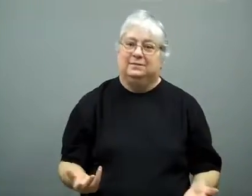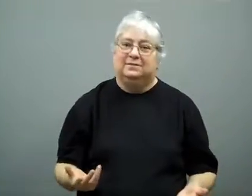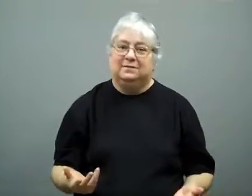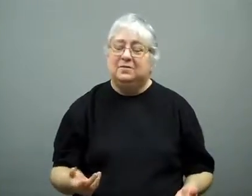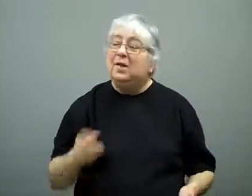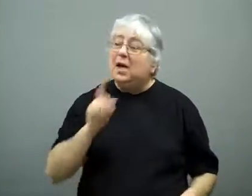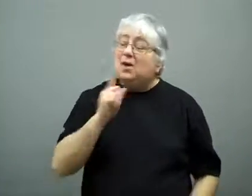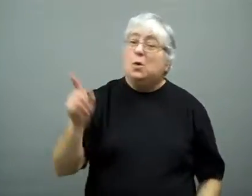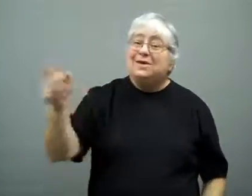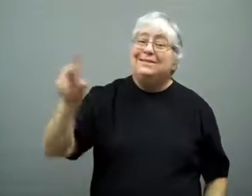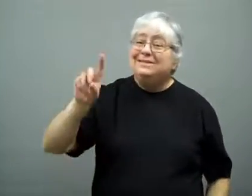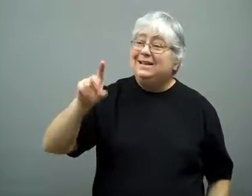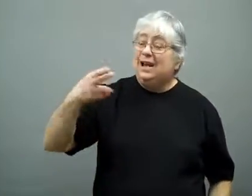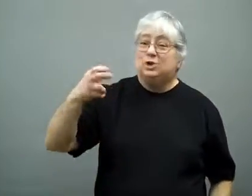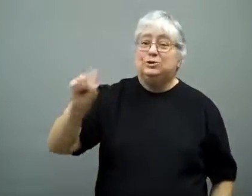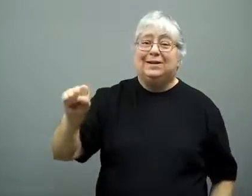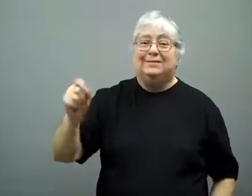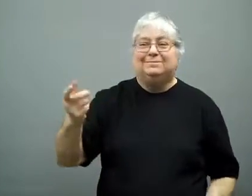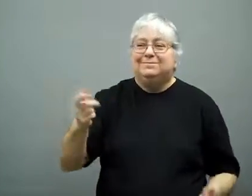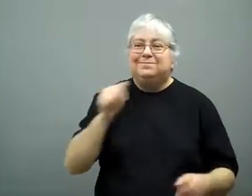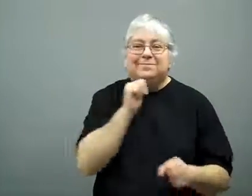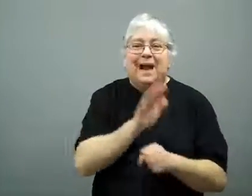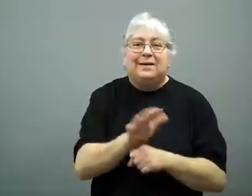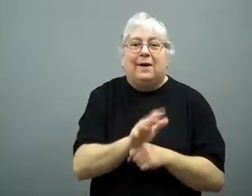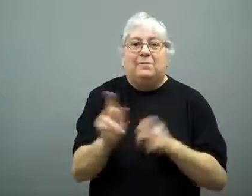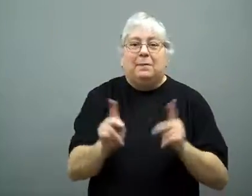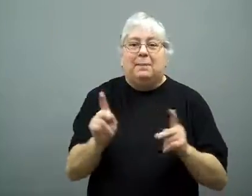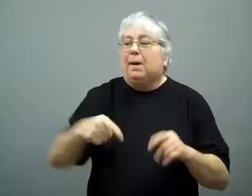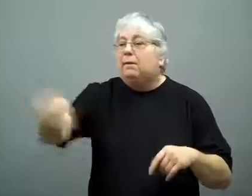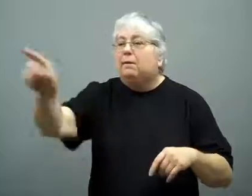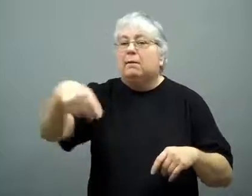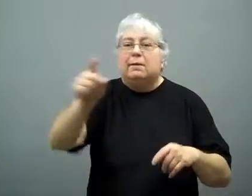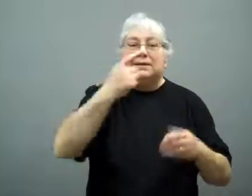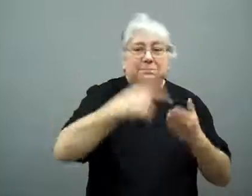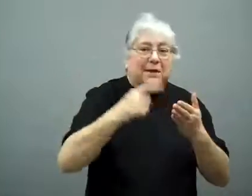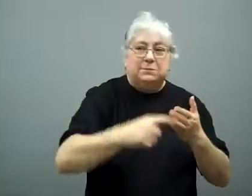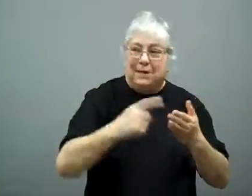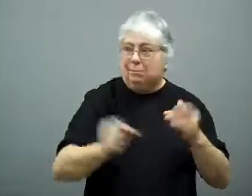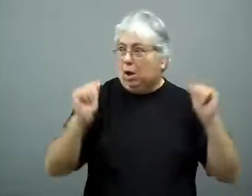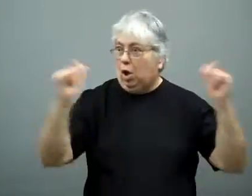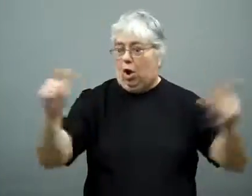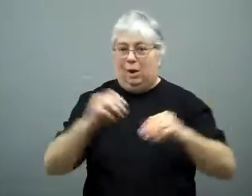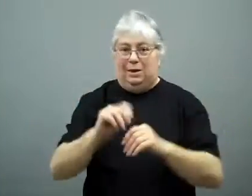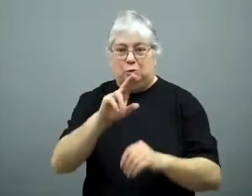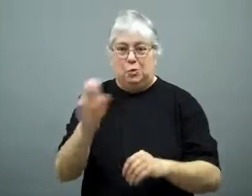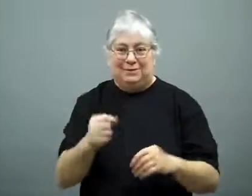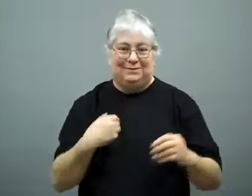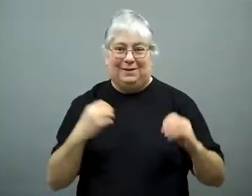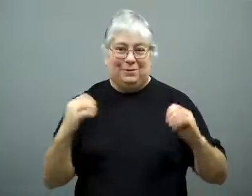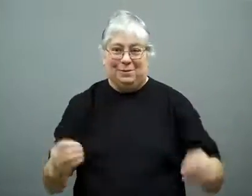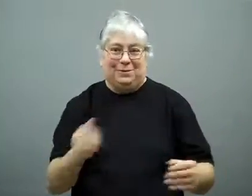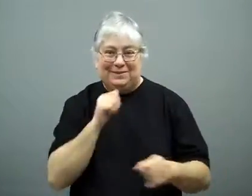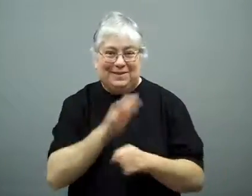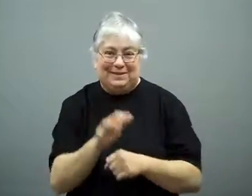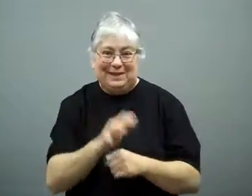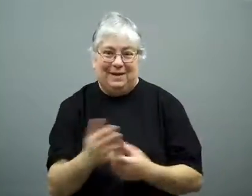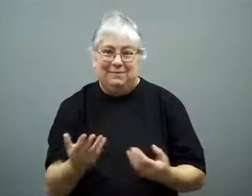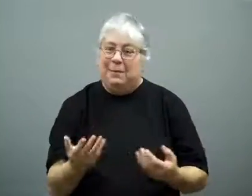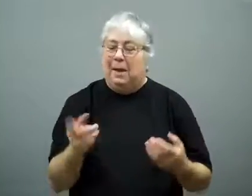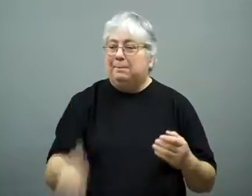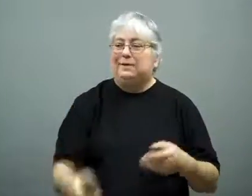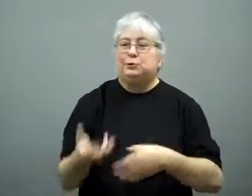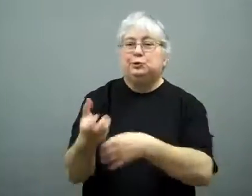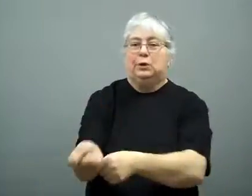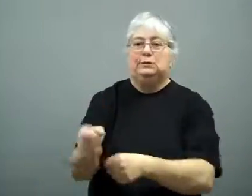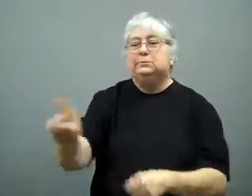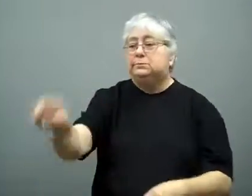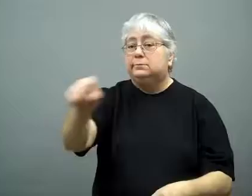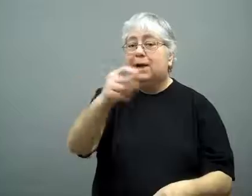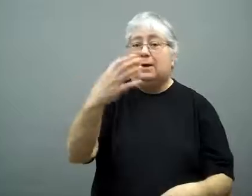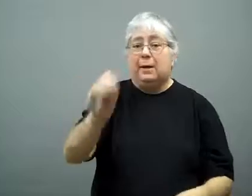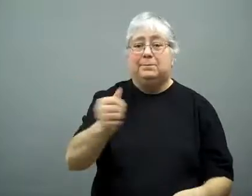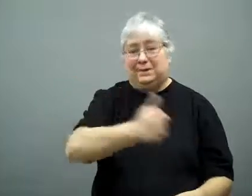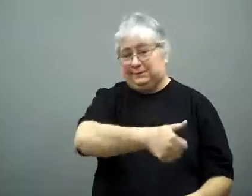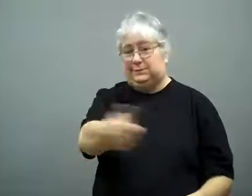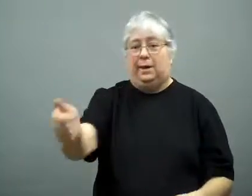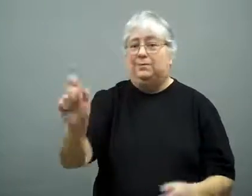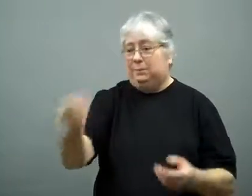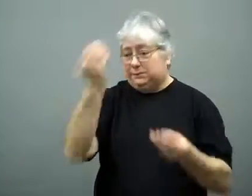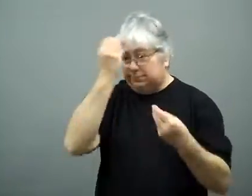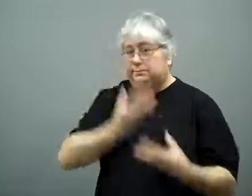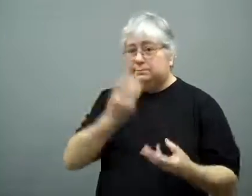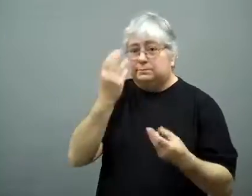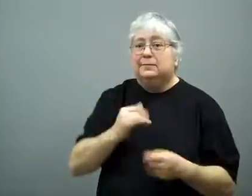The DHS doesn't have enough inspectors to go check out every facility in the U.S.